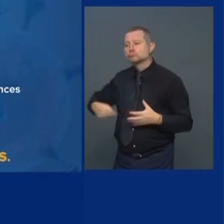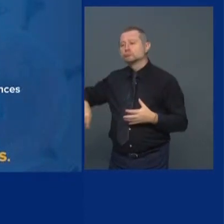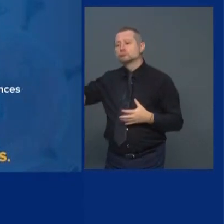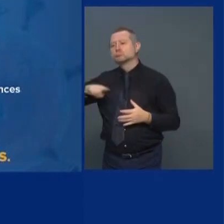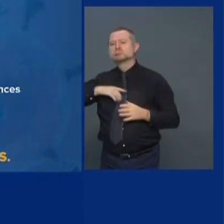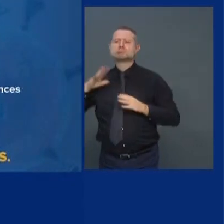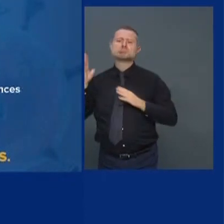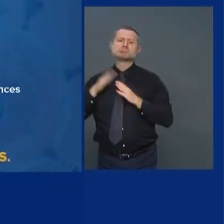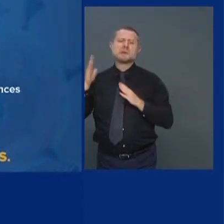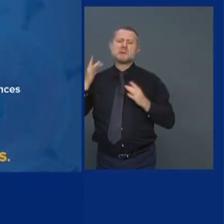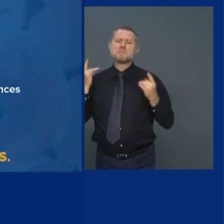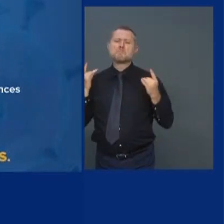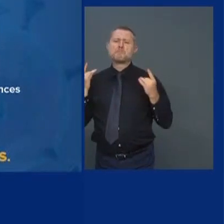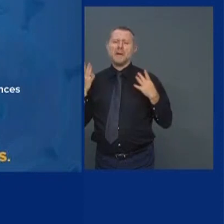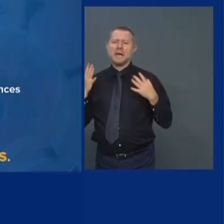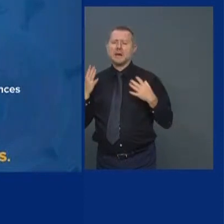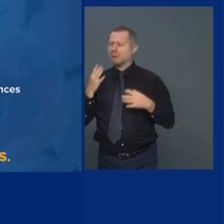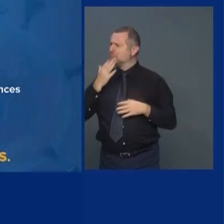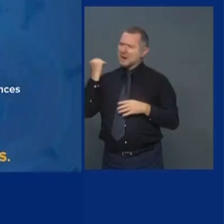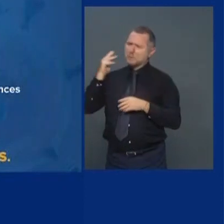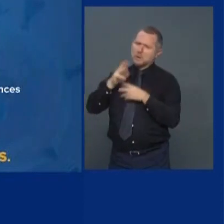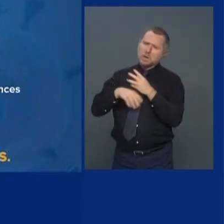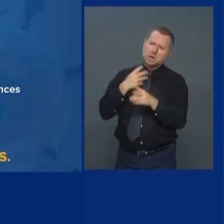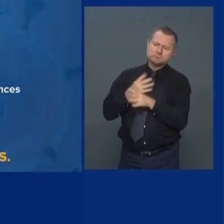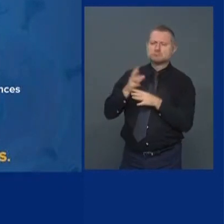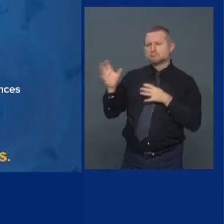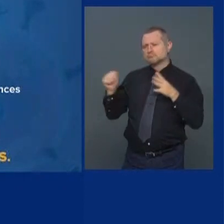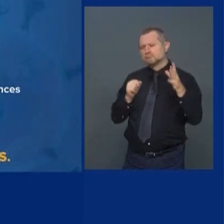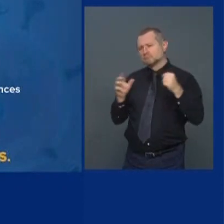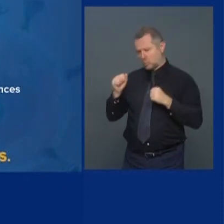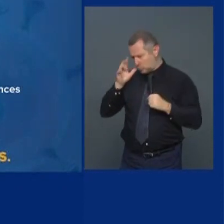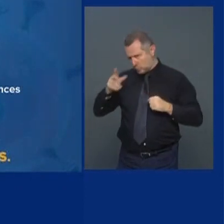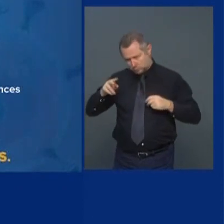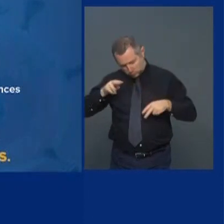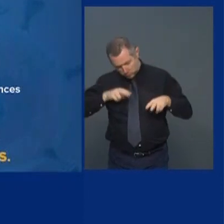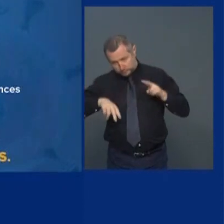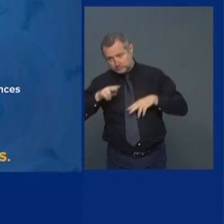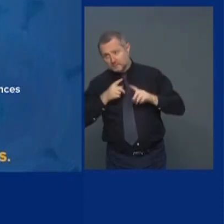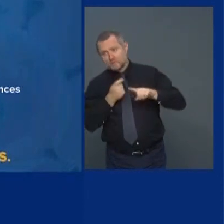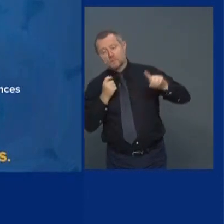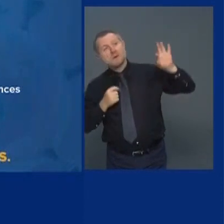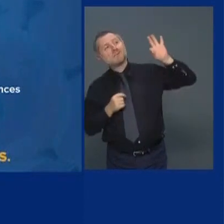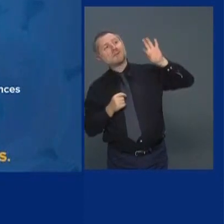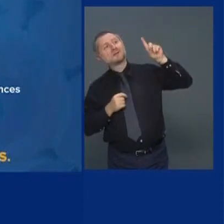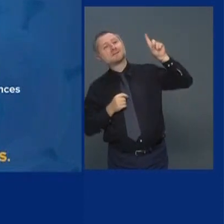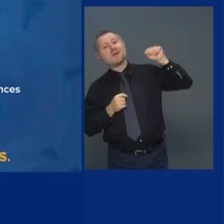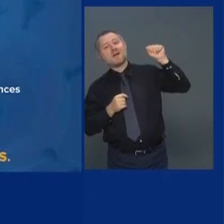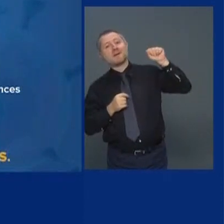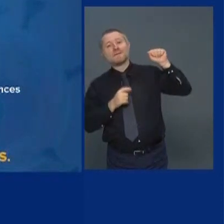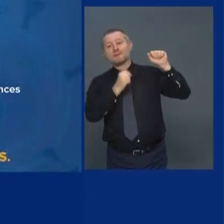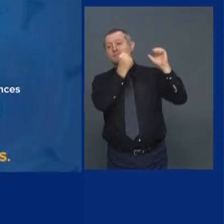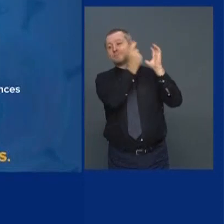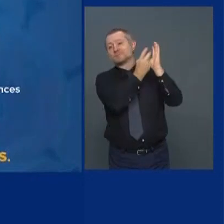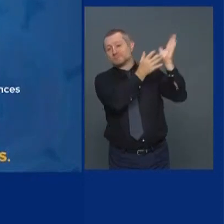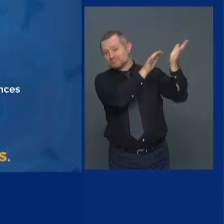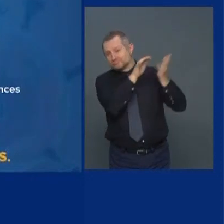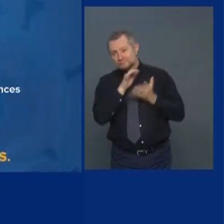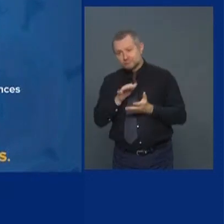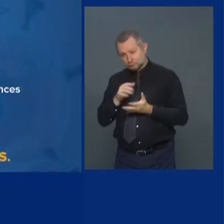SAFE, WE'LL HAVE A NEW YORK GROUP OF DOCTORS AND SOME OF THE